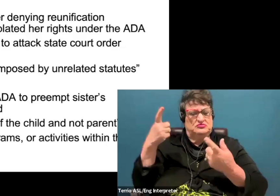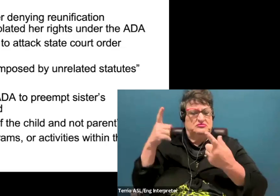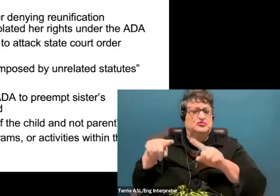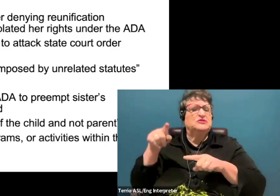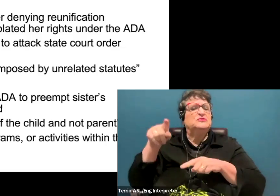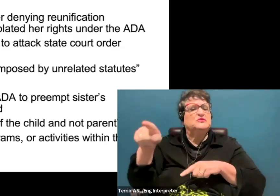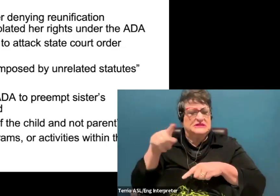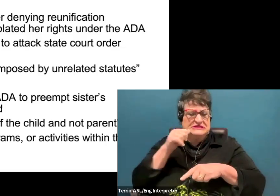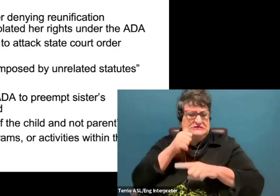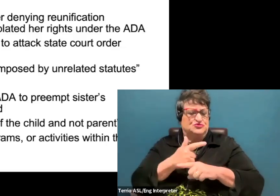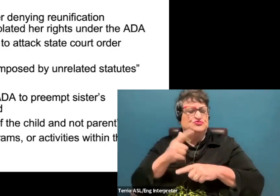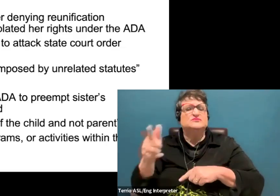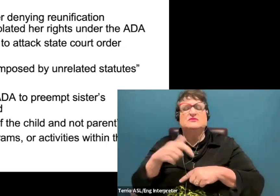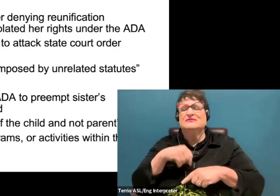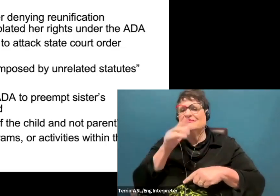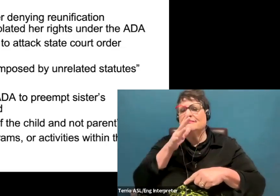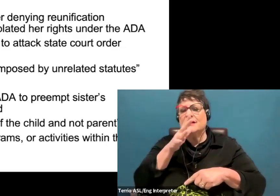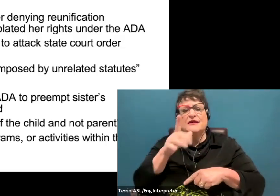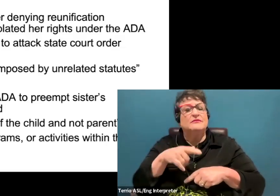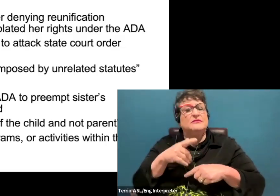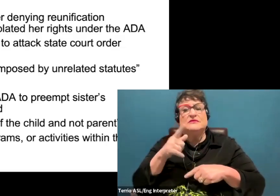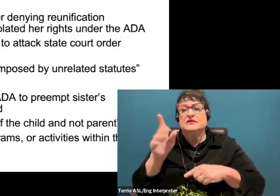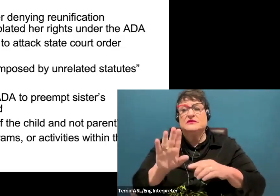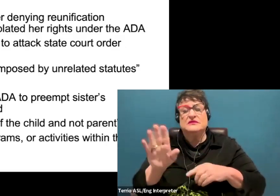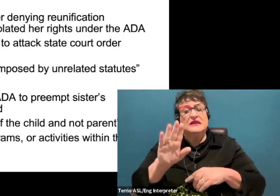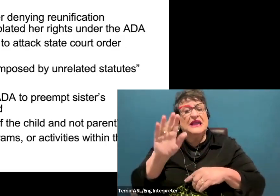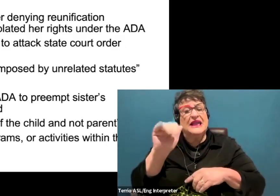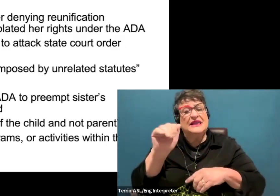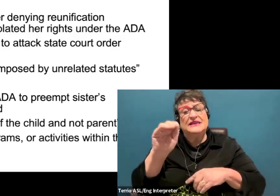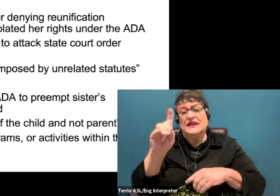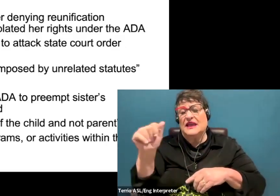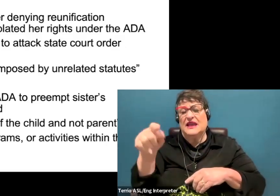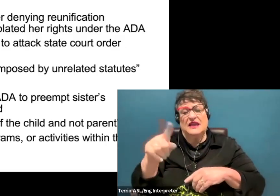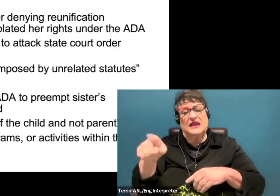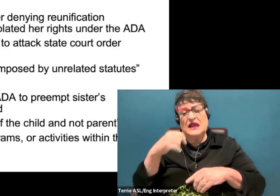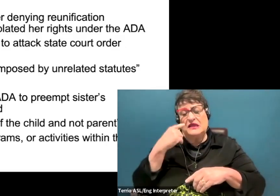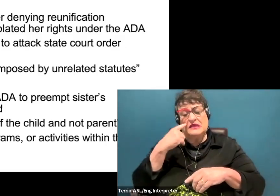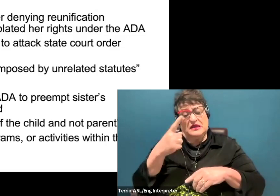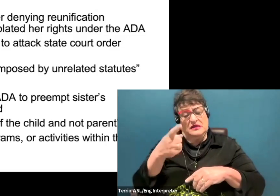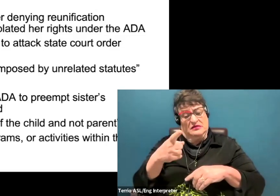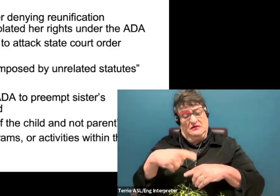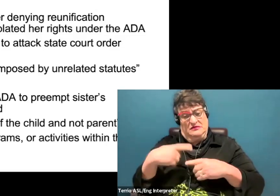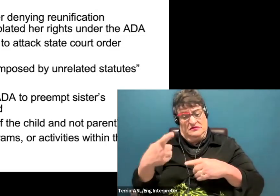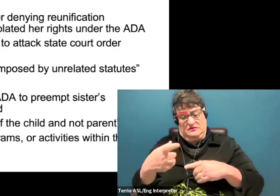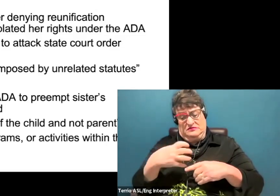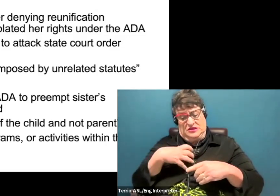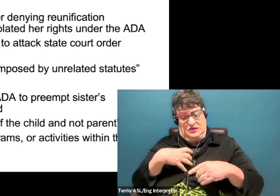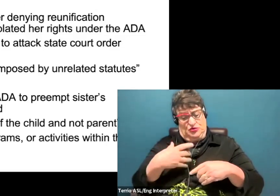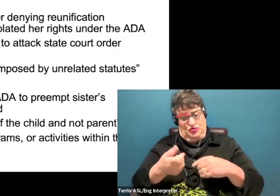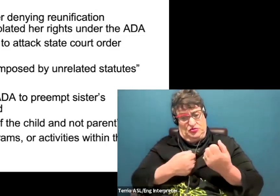Mom raises the ADA and says, I think this petition is preempted by the ADA. And she also, if you look at the court opinion,